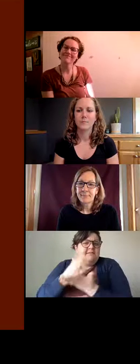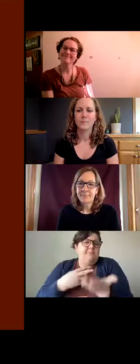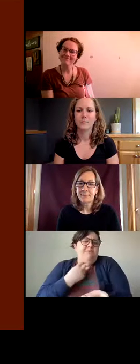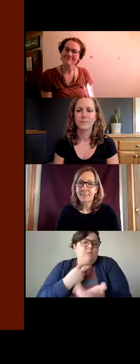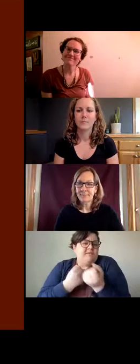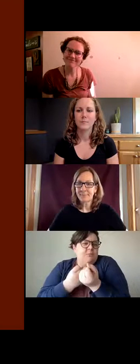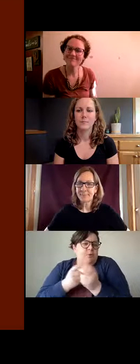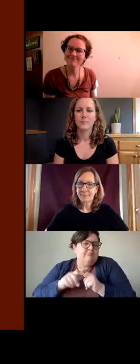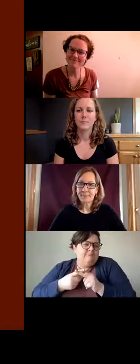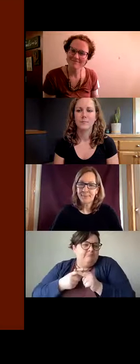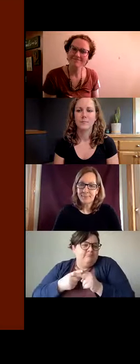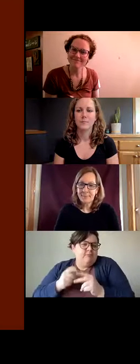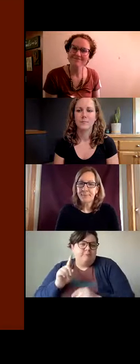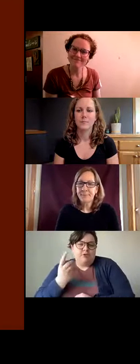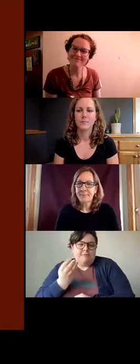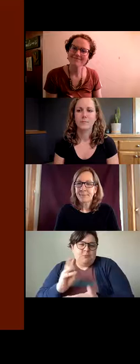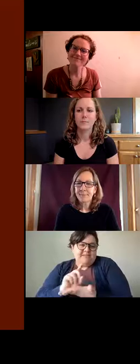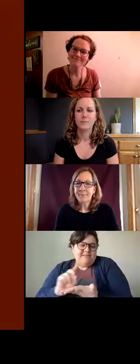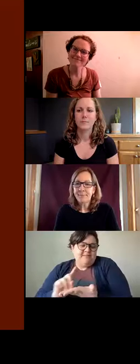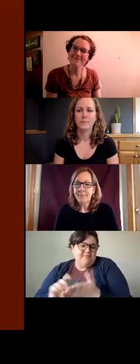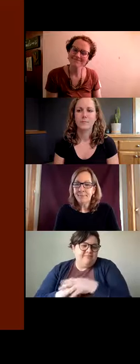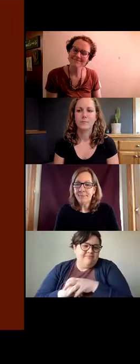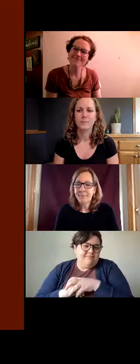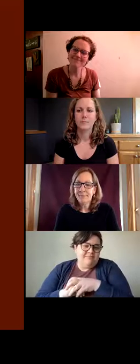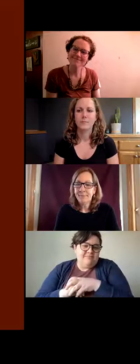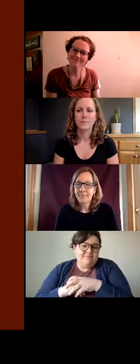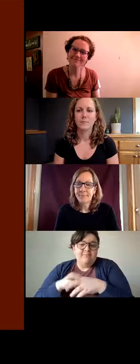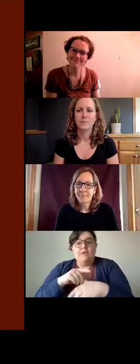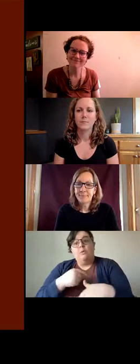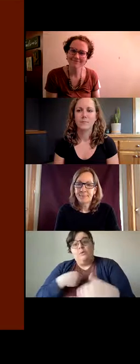still learning ASL. They might need some voice support at the beginning for the first few weeks.